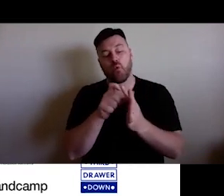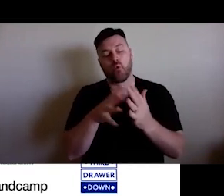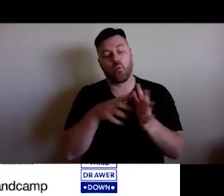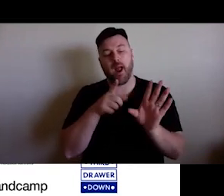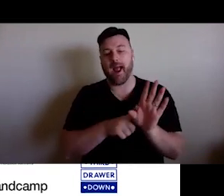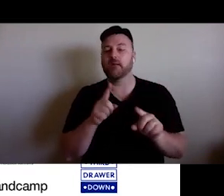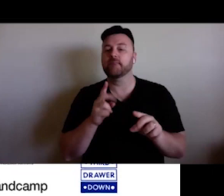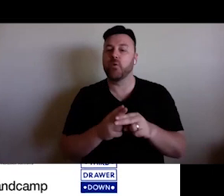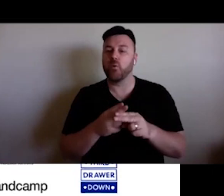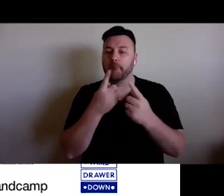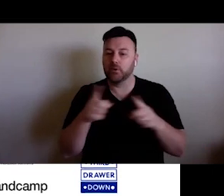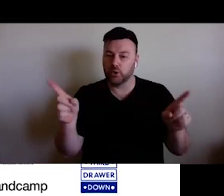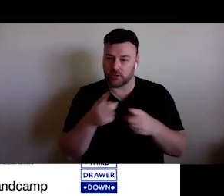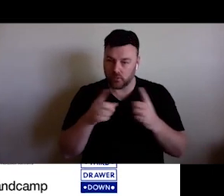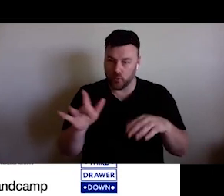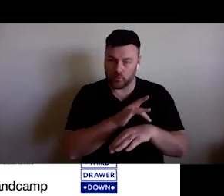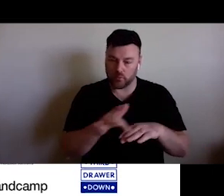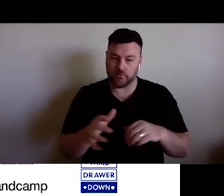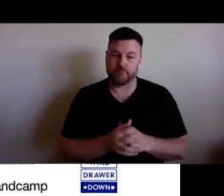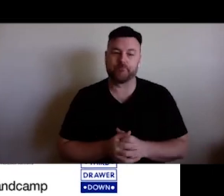Amazon's a really well-known example of that. But there are now a